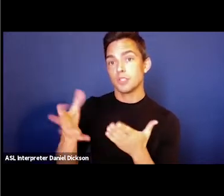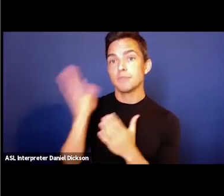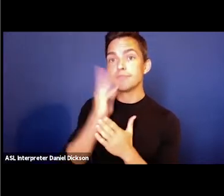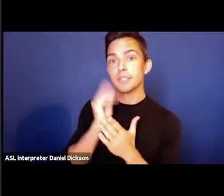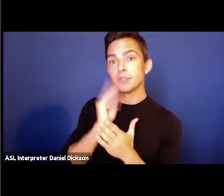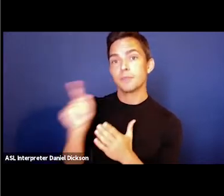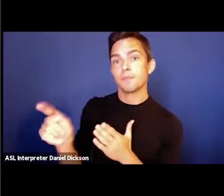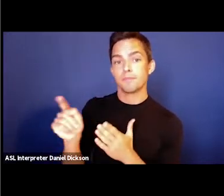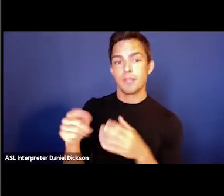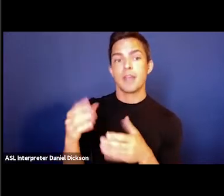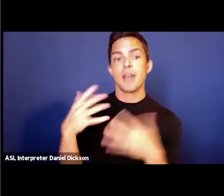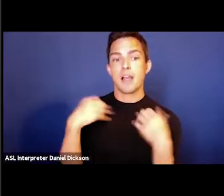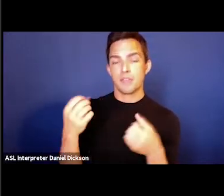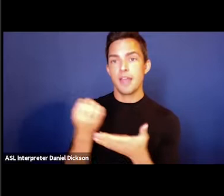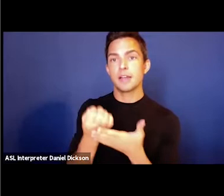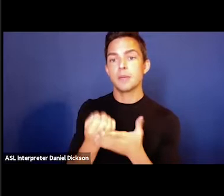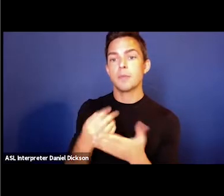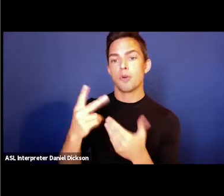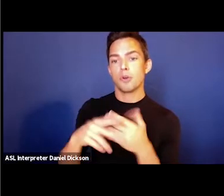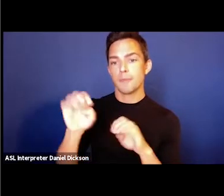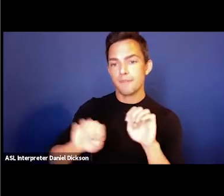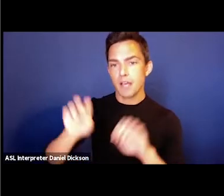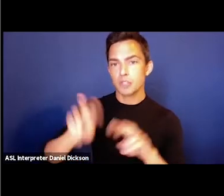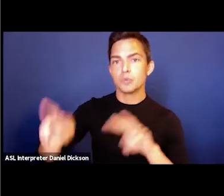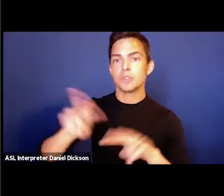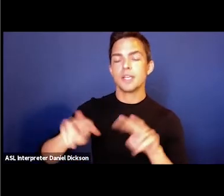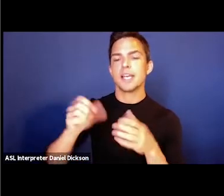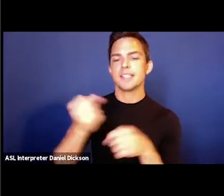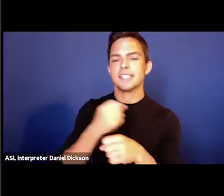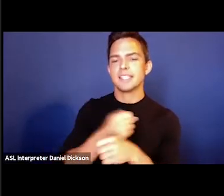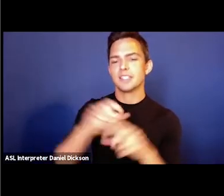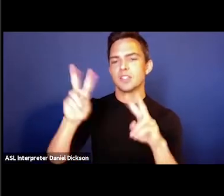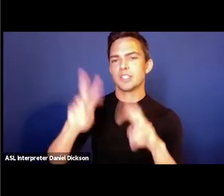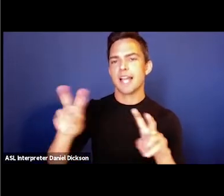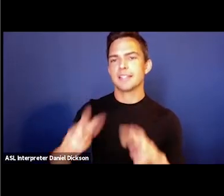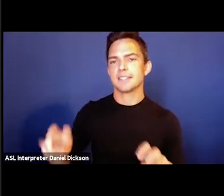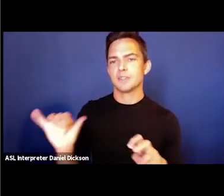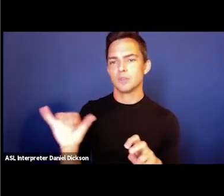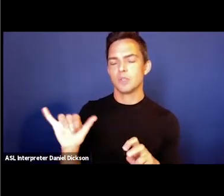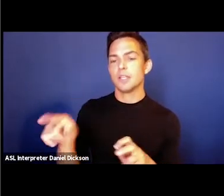economics program evaluation and statistical analysis. He has applied econometric methods